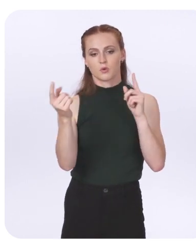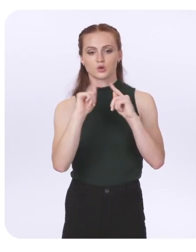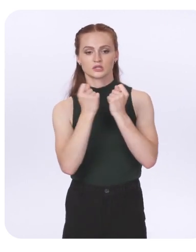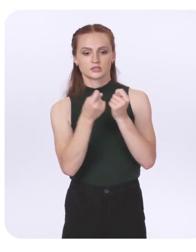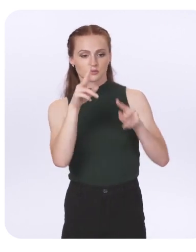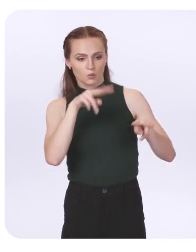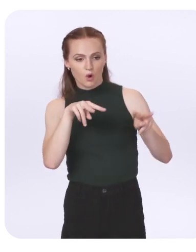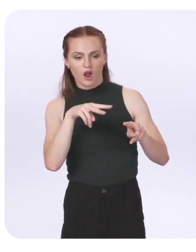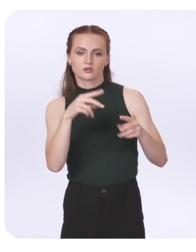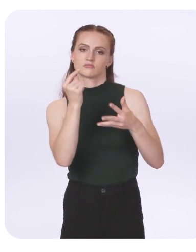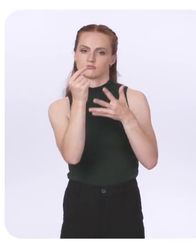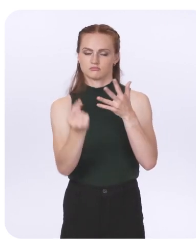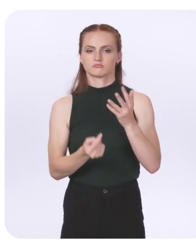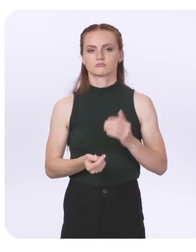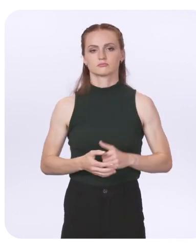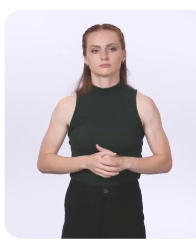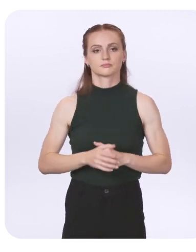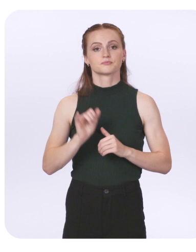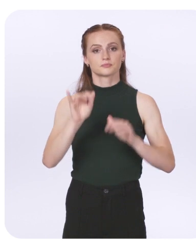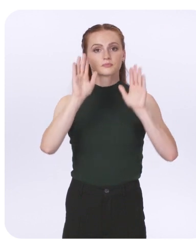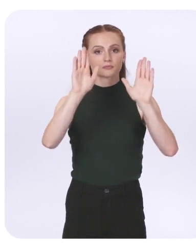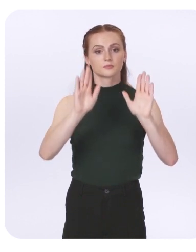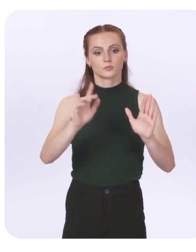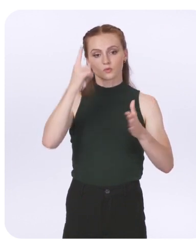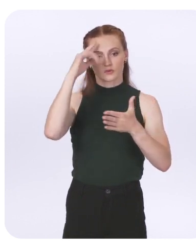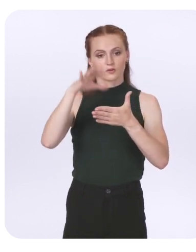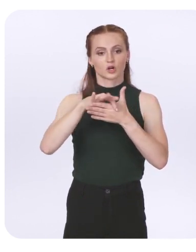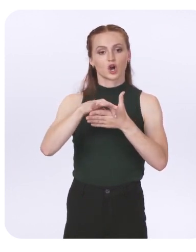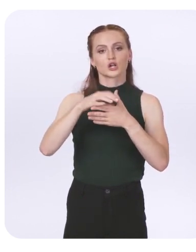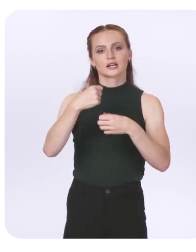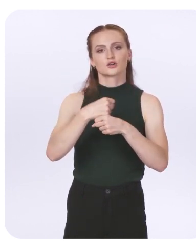This is great for content creators who want to capture high-quality footage